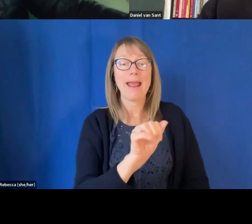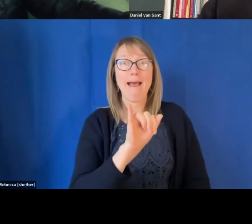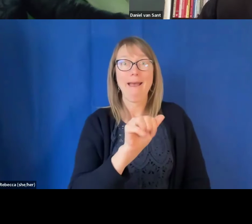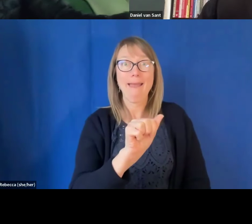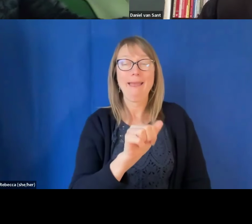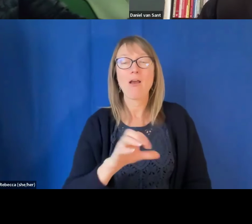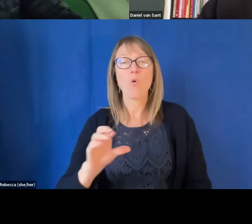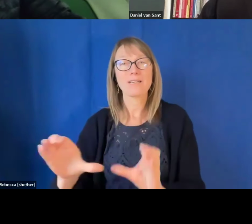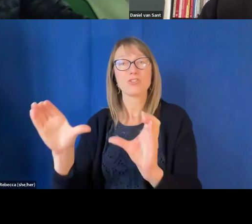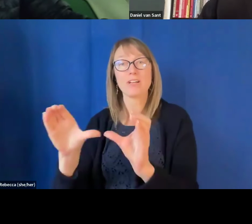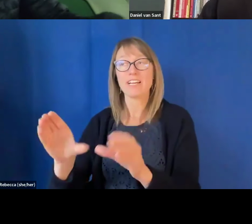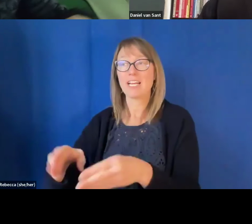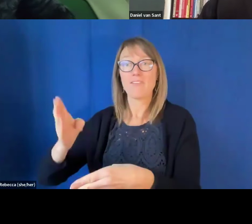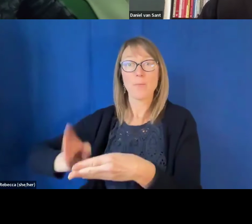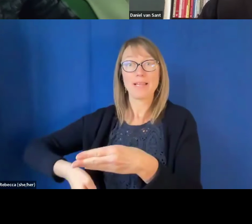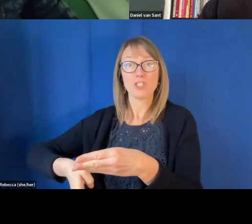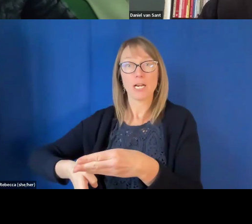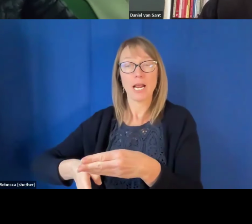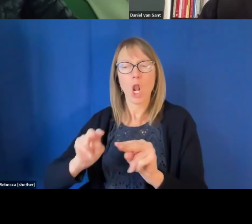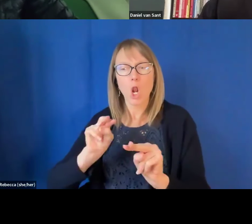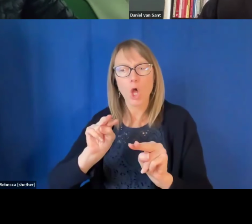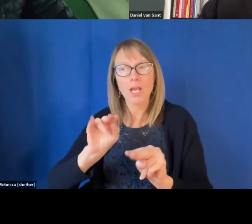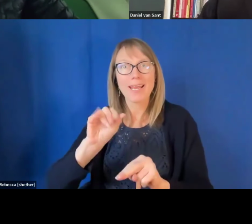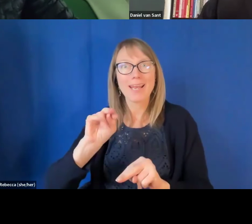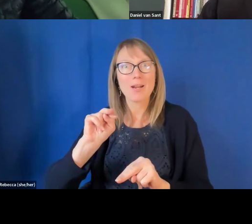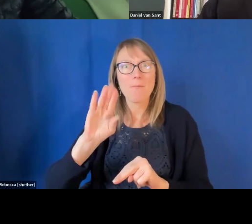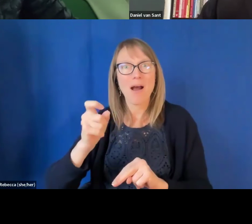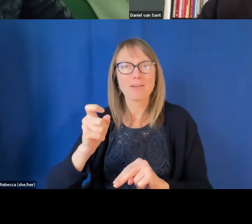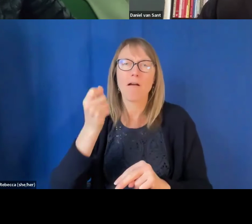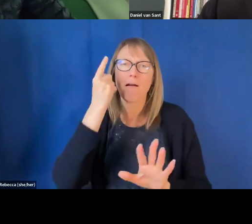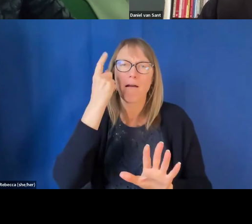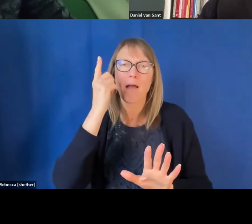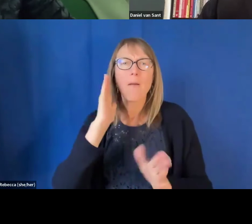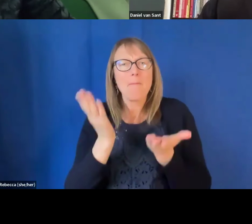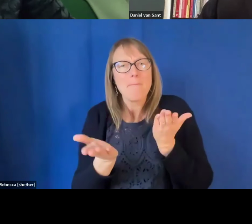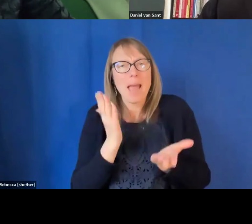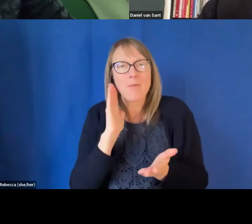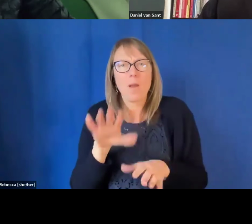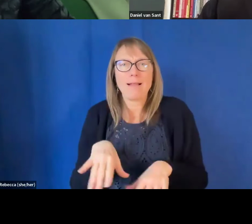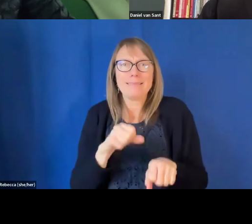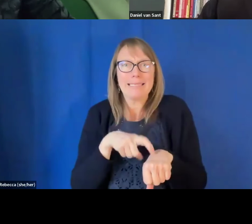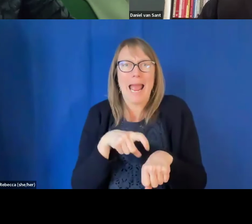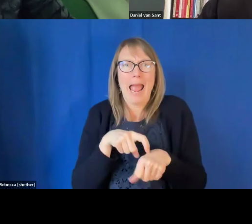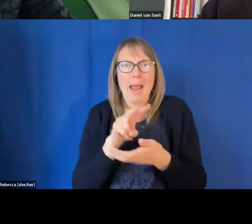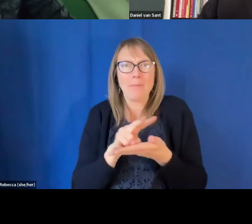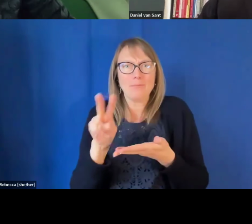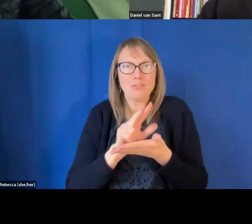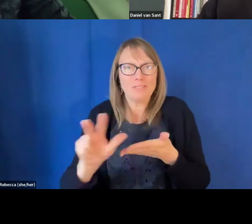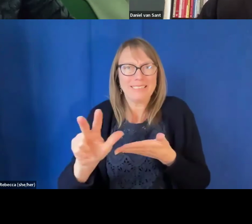and keep in mind it might take a couple weeks for us to get all of that resolved since there's quite a few people that opted for the continuing education units